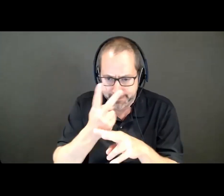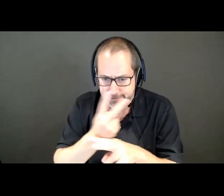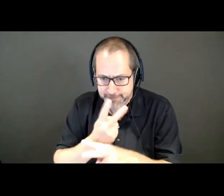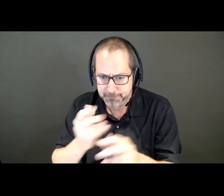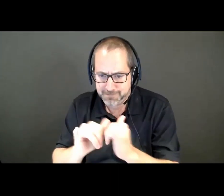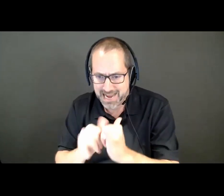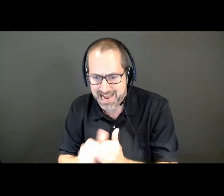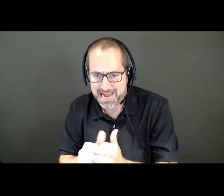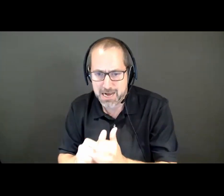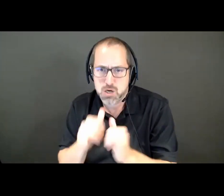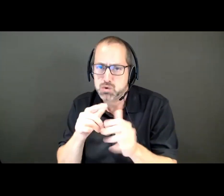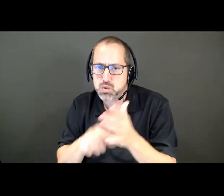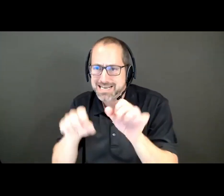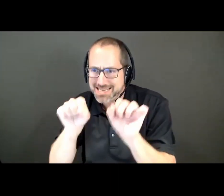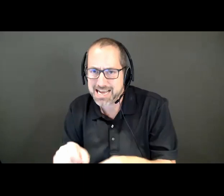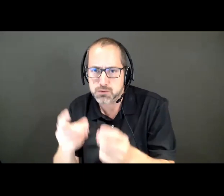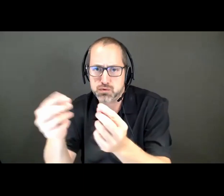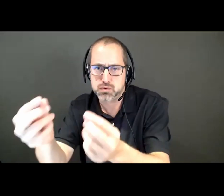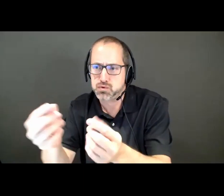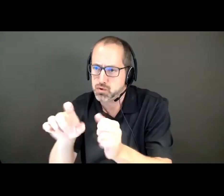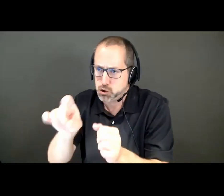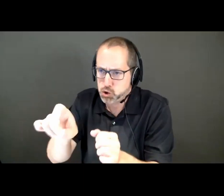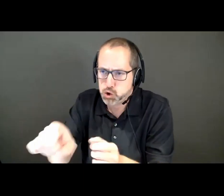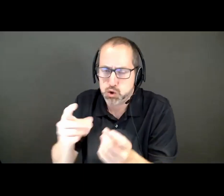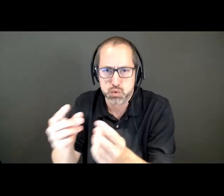see what could be done, what should be done to improve the lives of people.